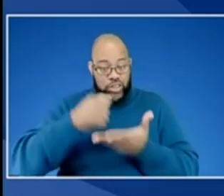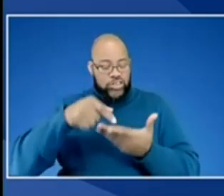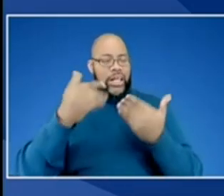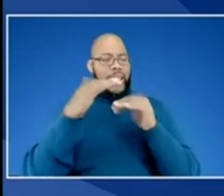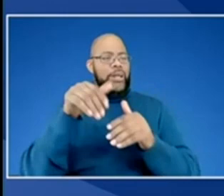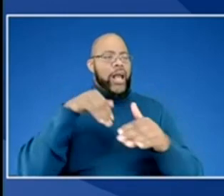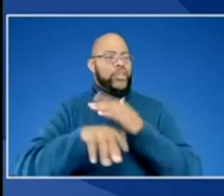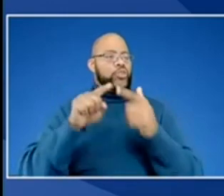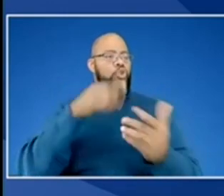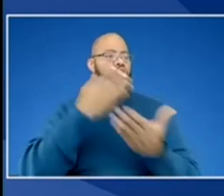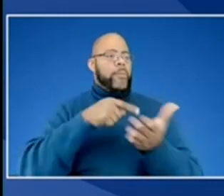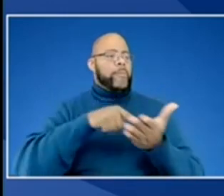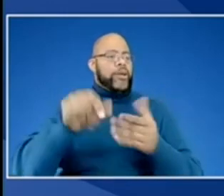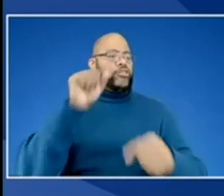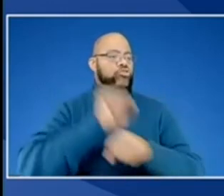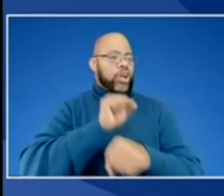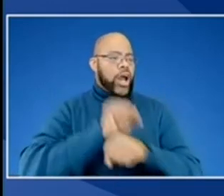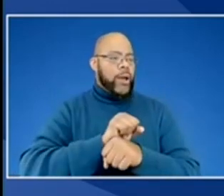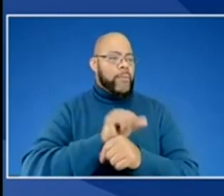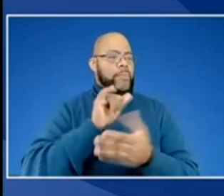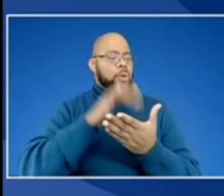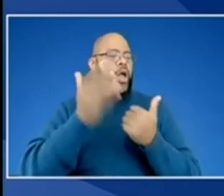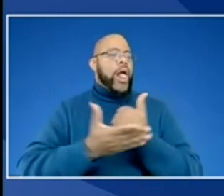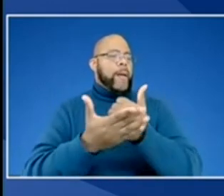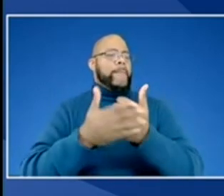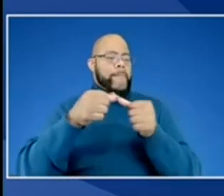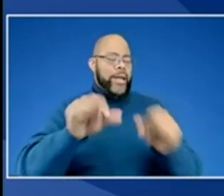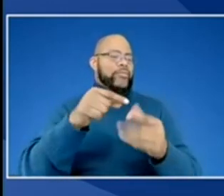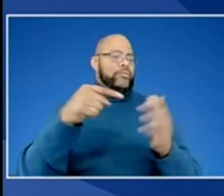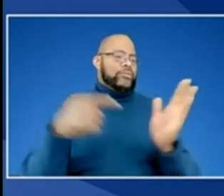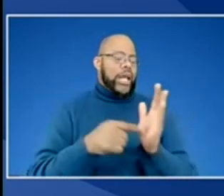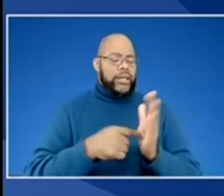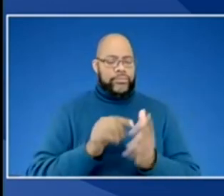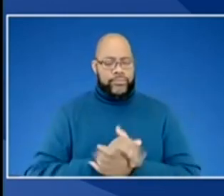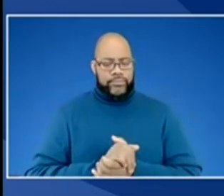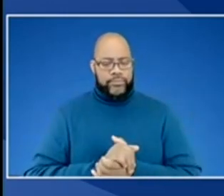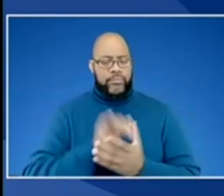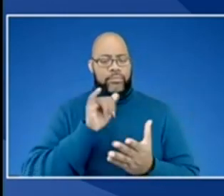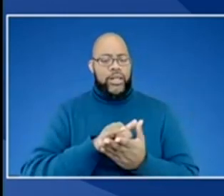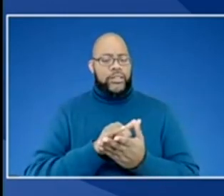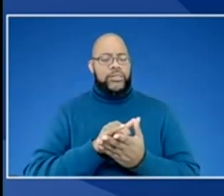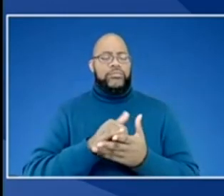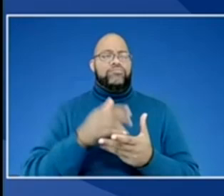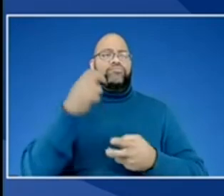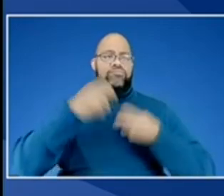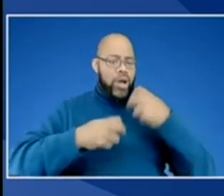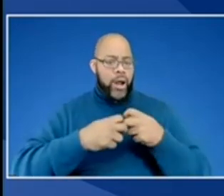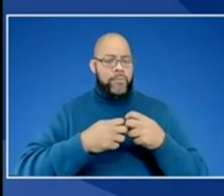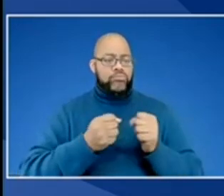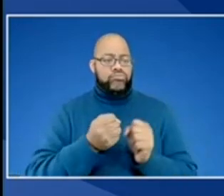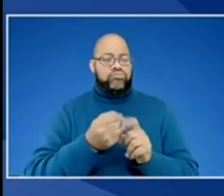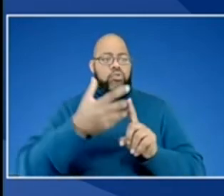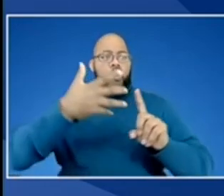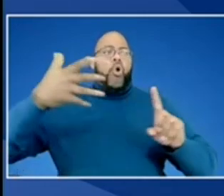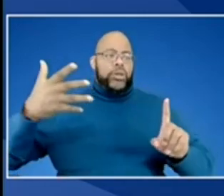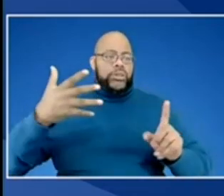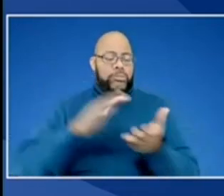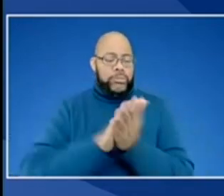good paying jobs that would otherwise help them pay down their debt. This is a perennial problem only growing in scope. The latest National Student